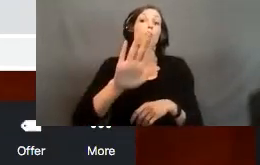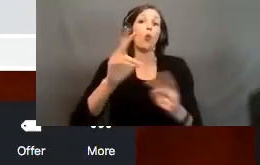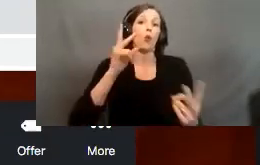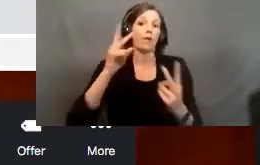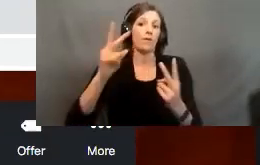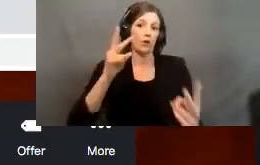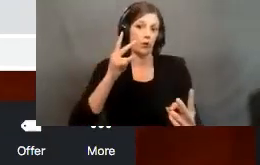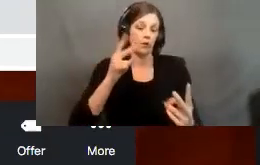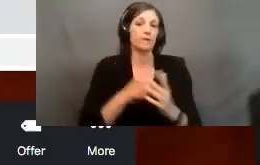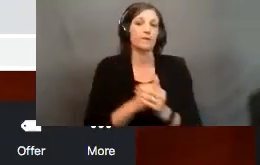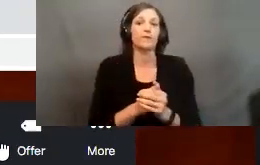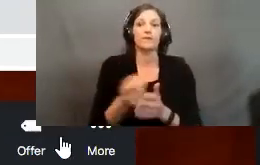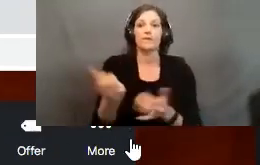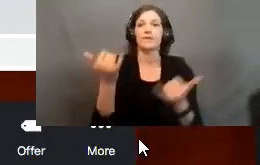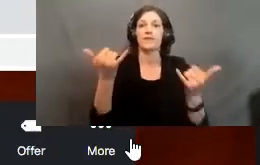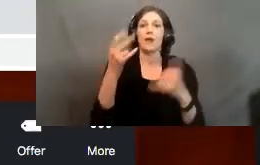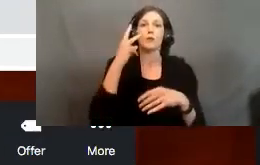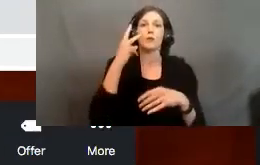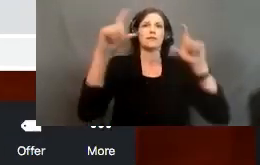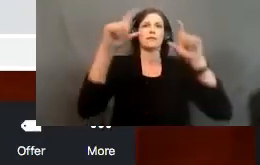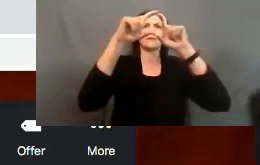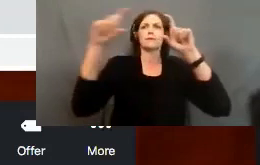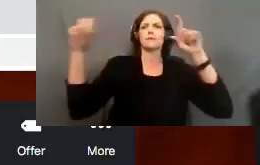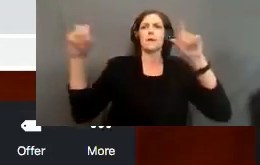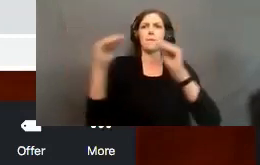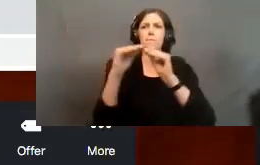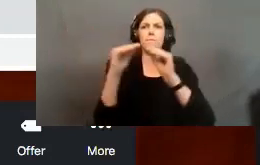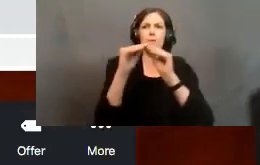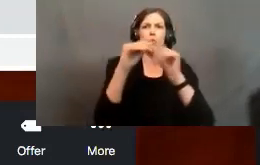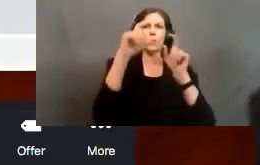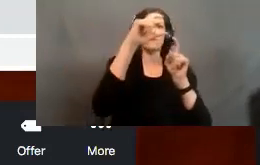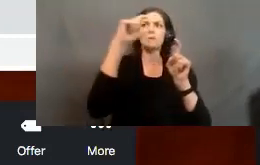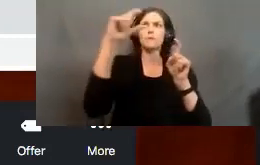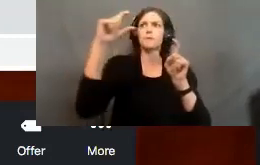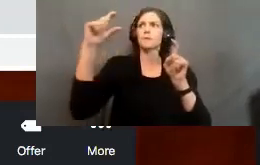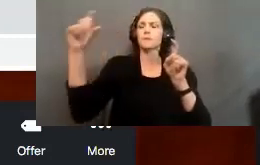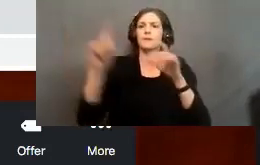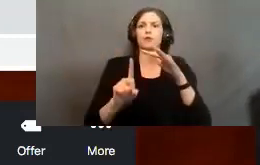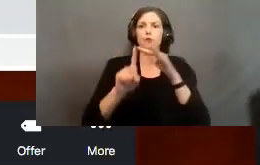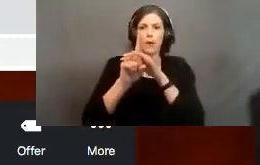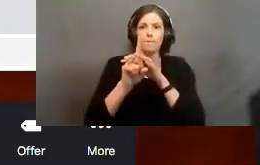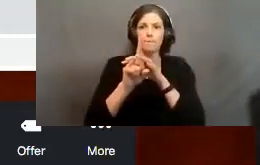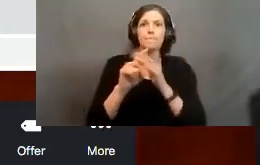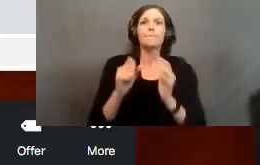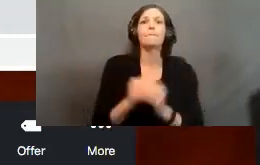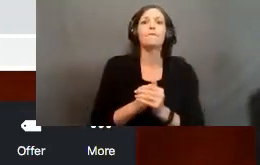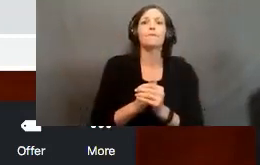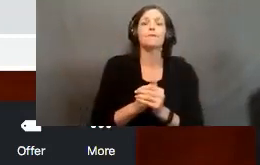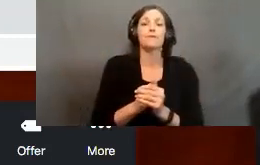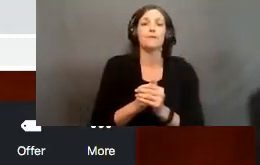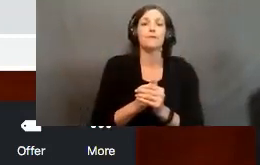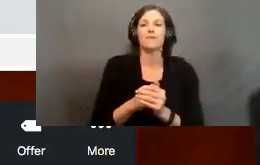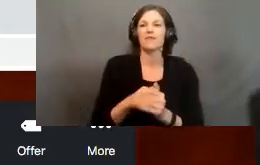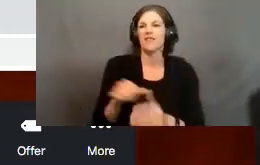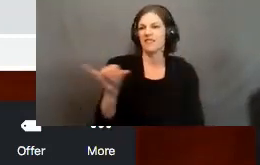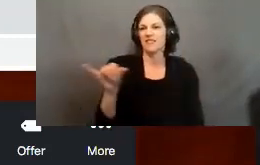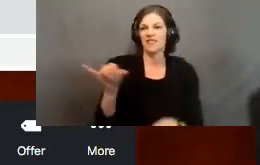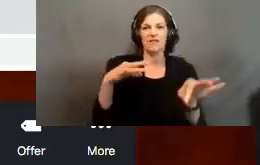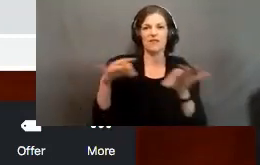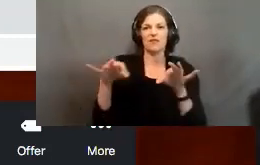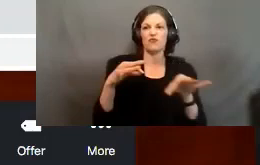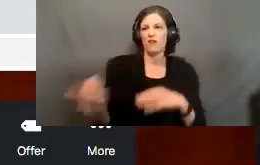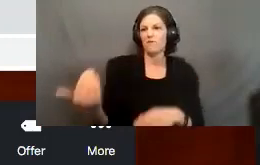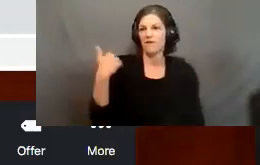lot more icons in the top toolbar . 12:35:05 You are going to share your screen